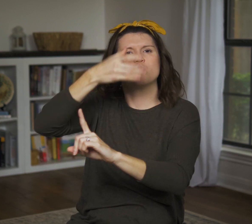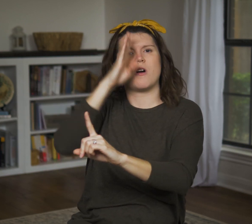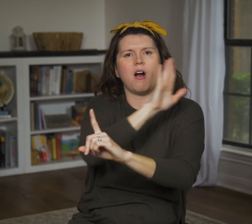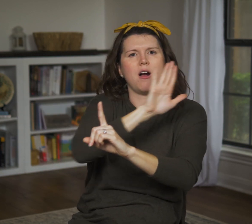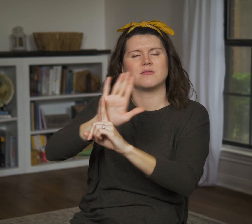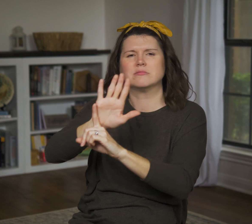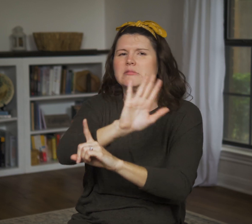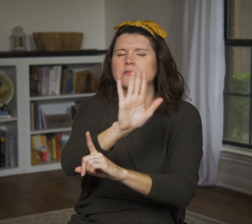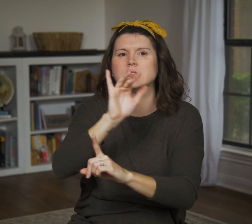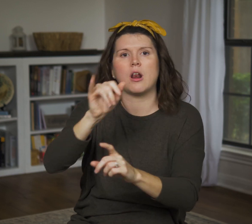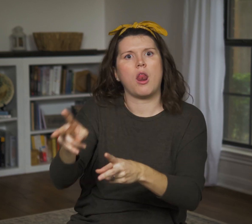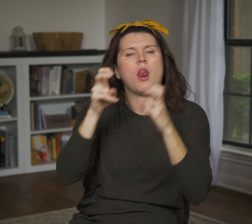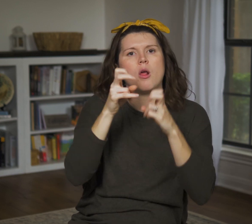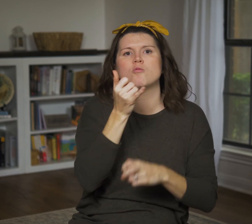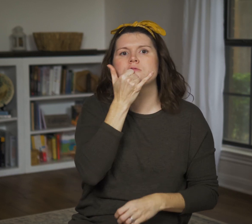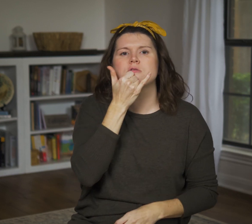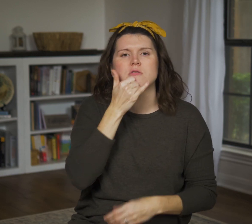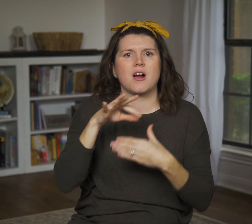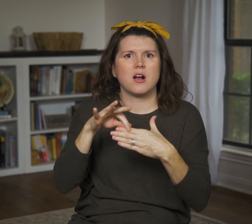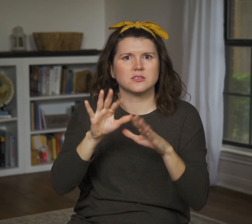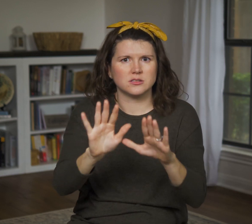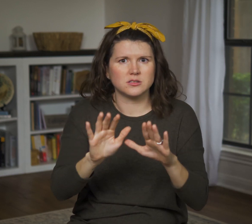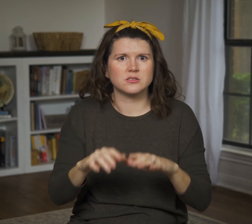something taken out of the greater context.